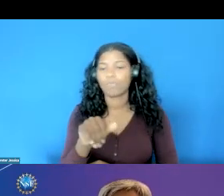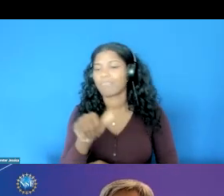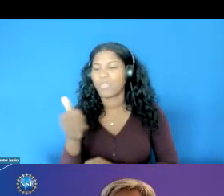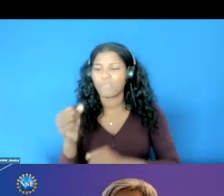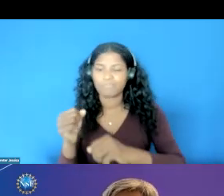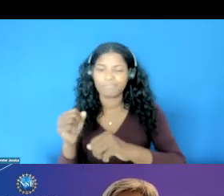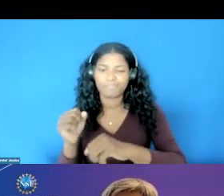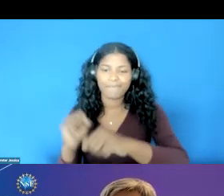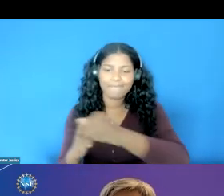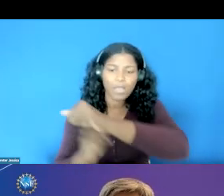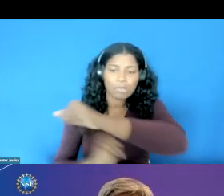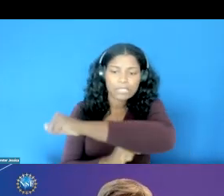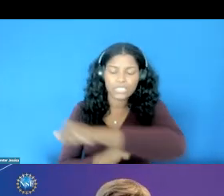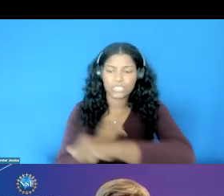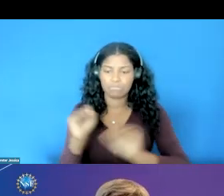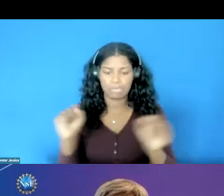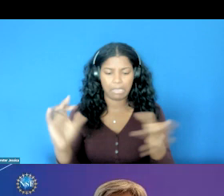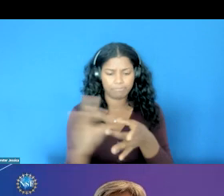between conservation science and practice.